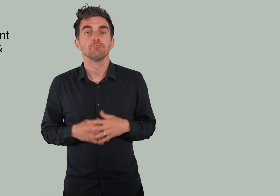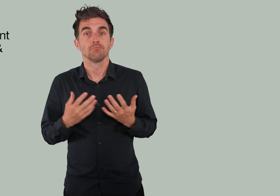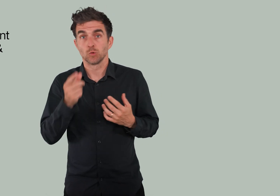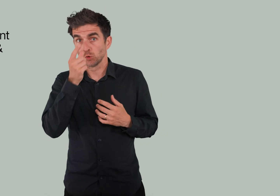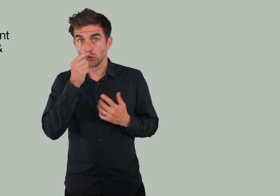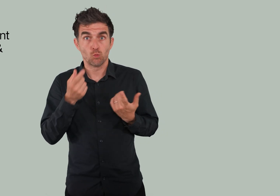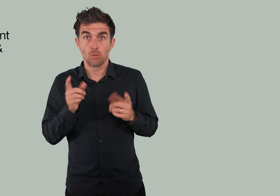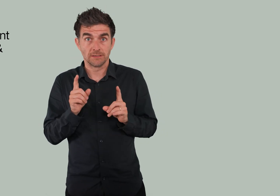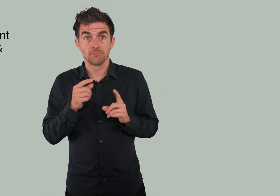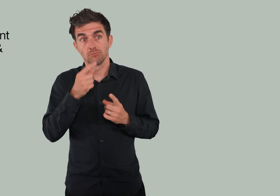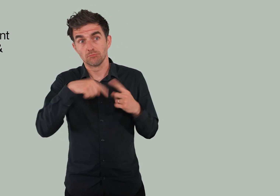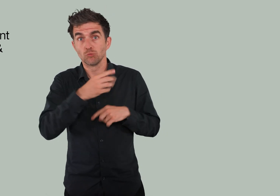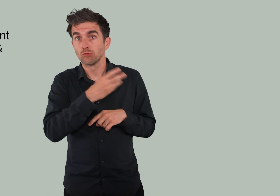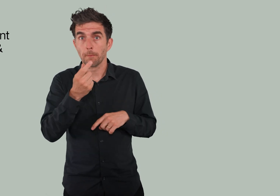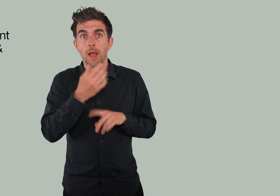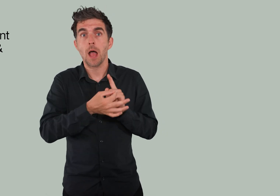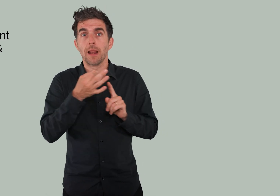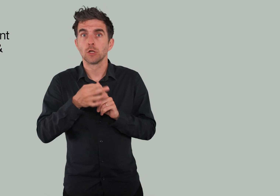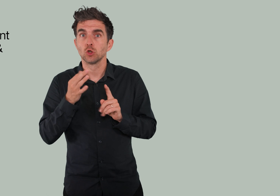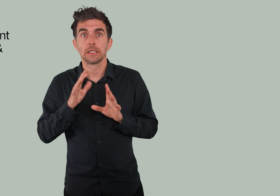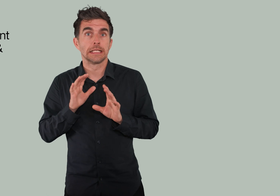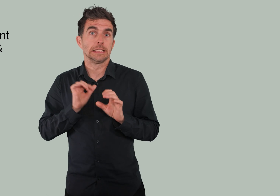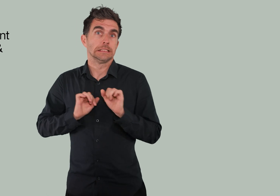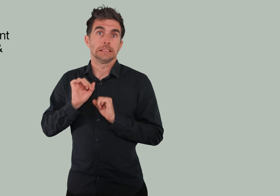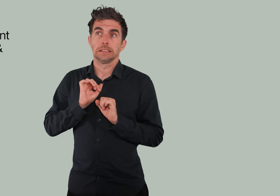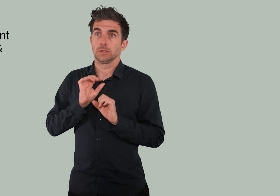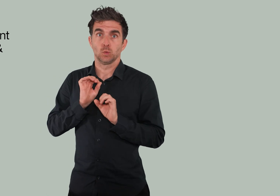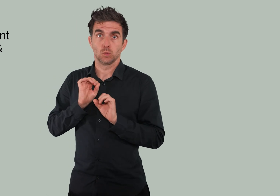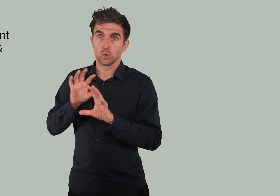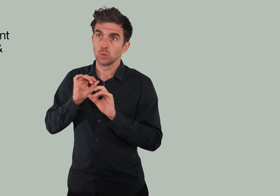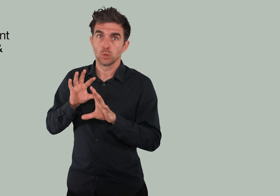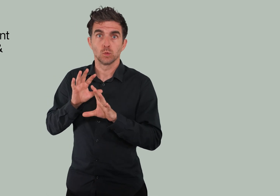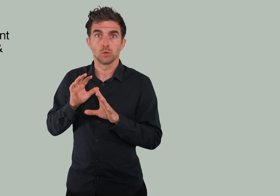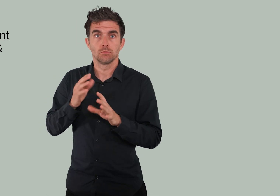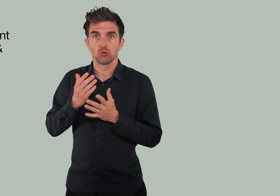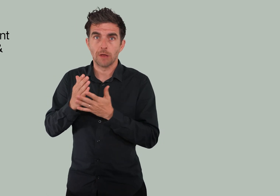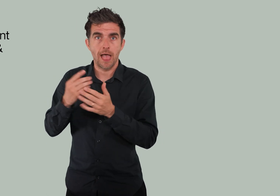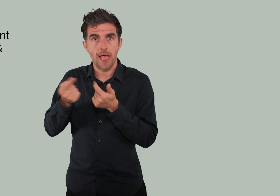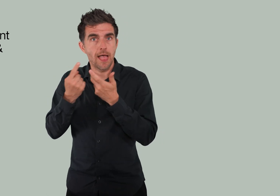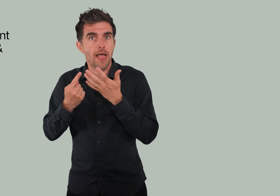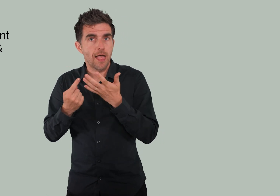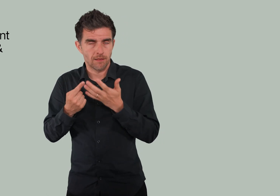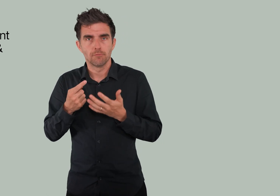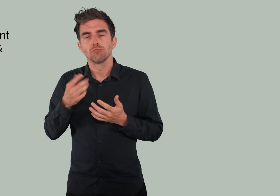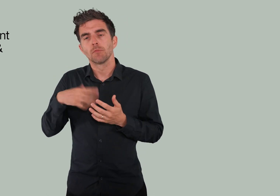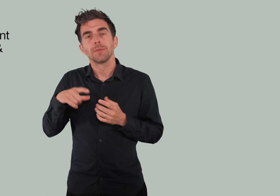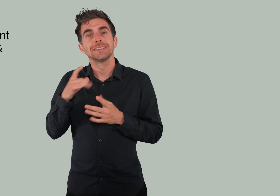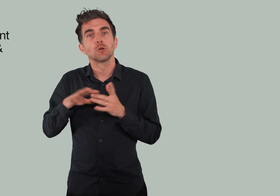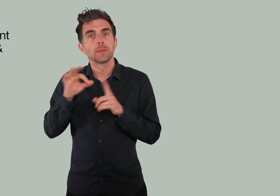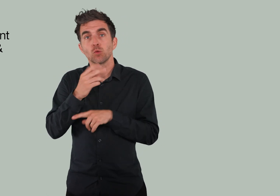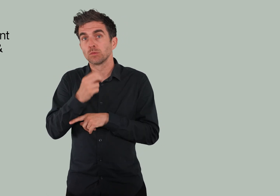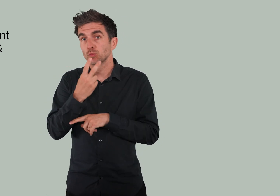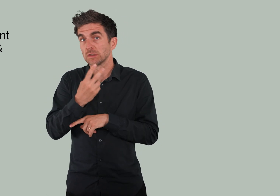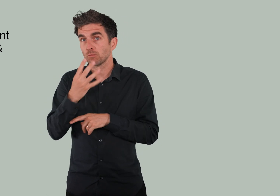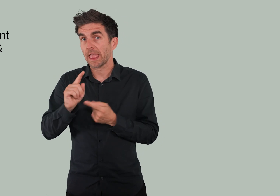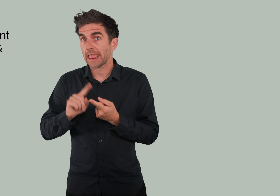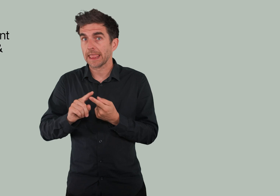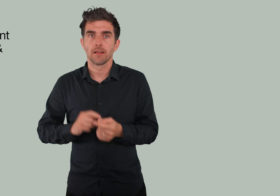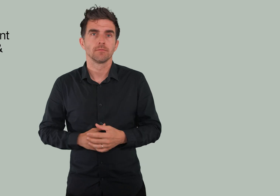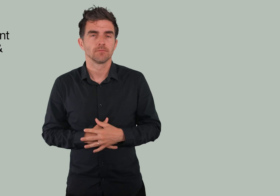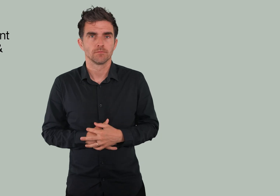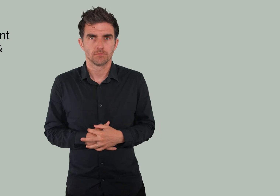This could inhibit some applicants’ willingness to share their personal experiences (DWP, 2024e).